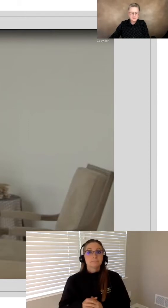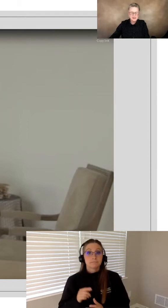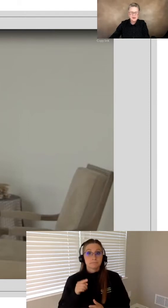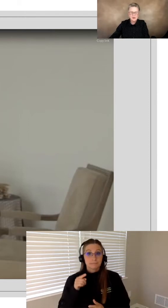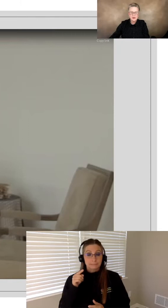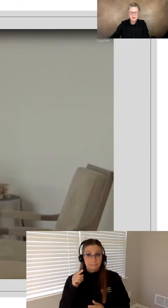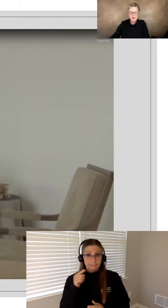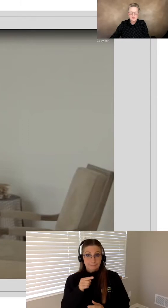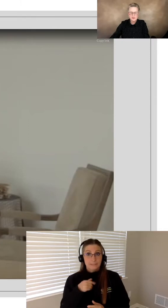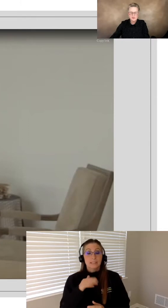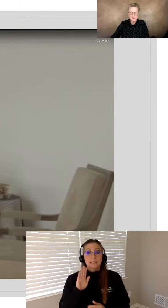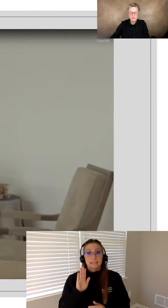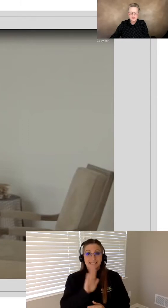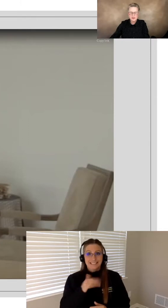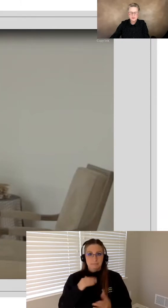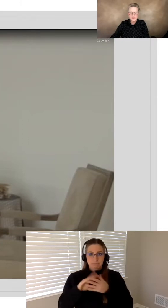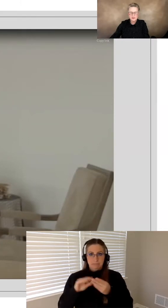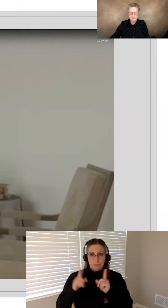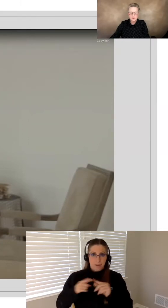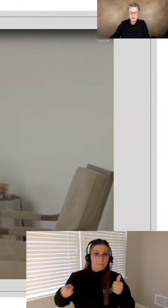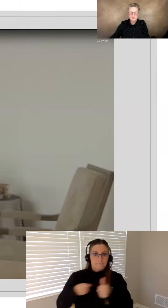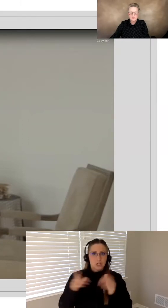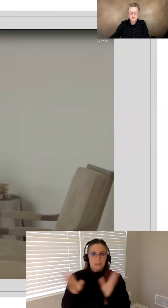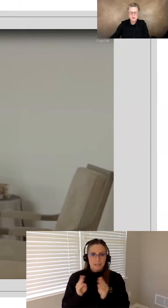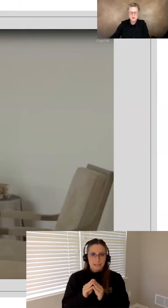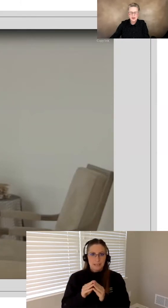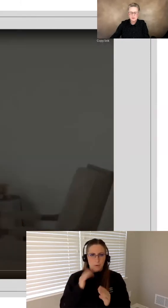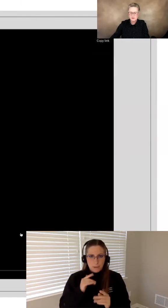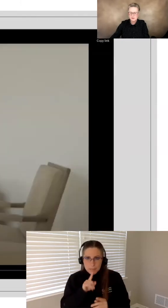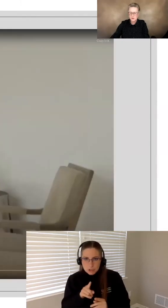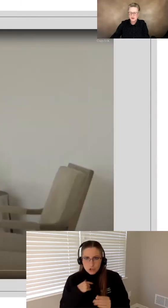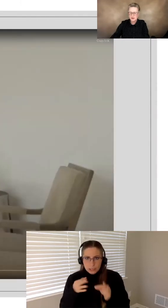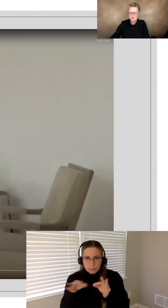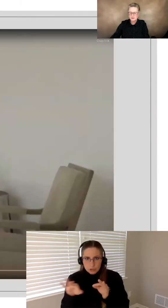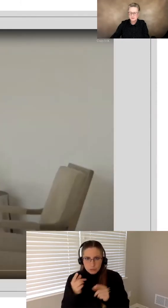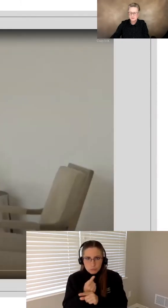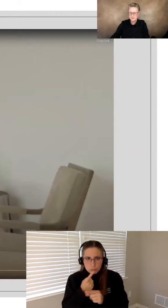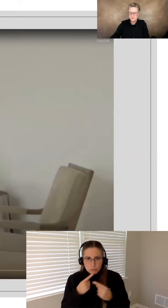he's telling us about this first meeting and so let me make sure the captions are working